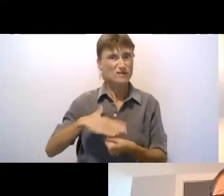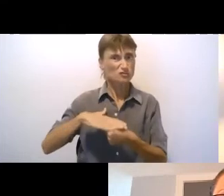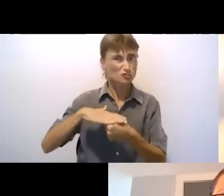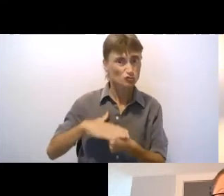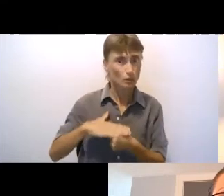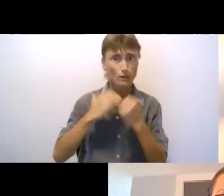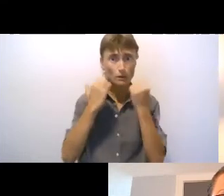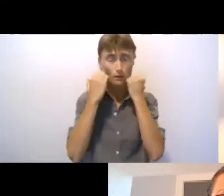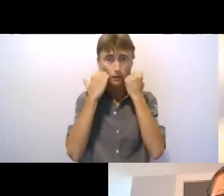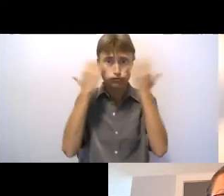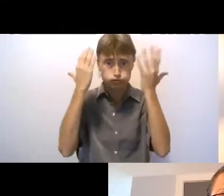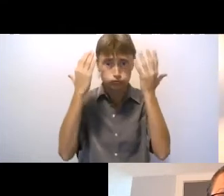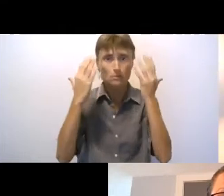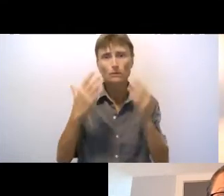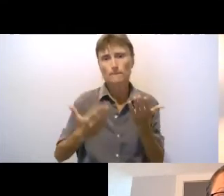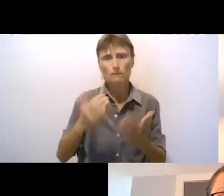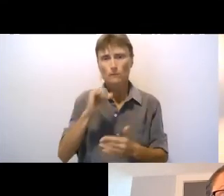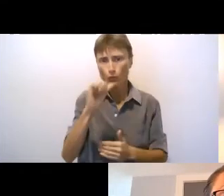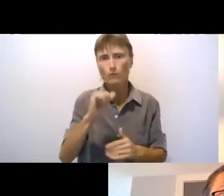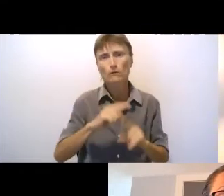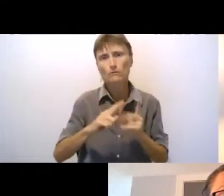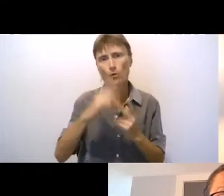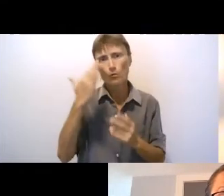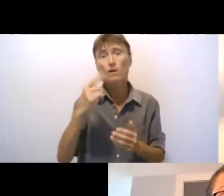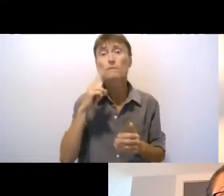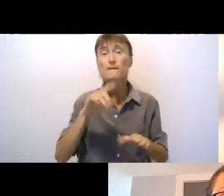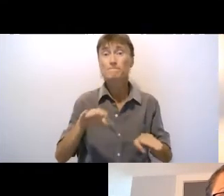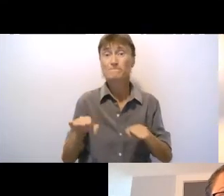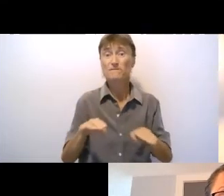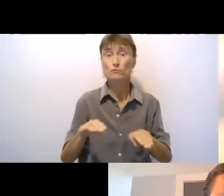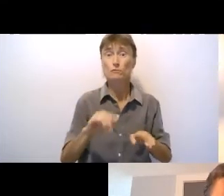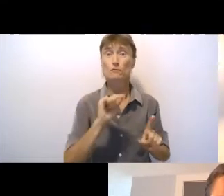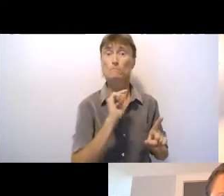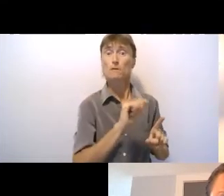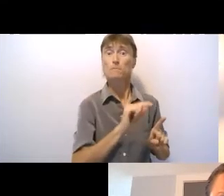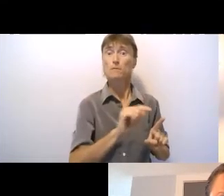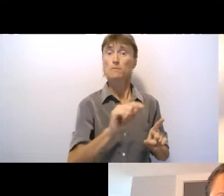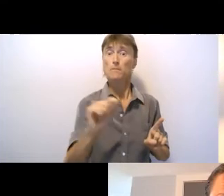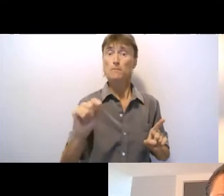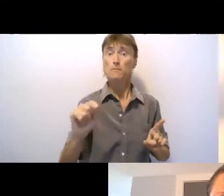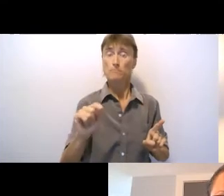one of the key observations is that the behavior of others often strengthens the bystander